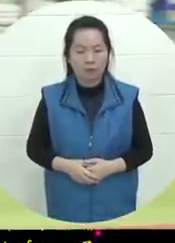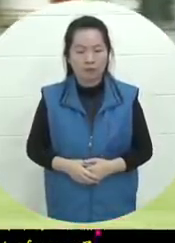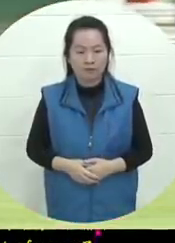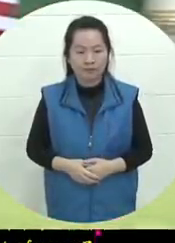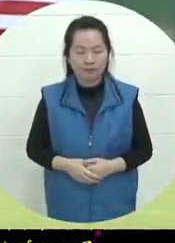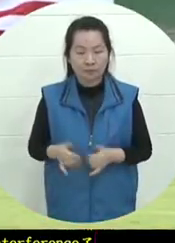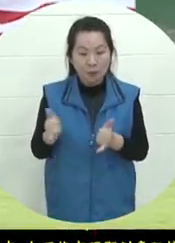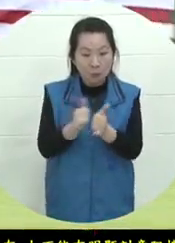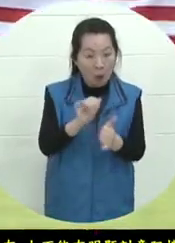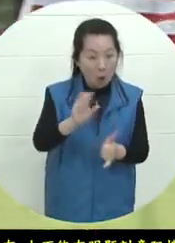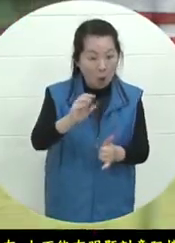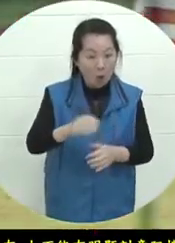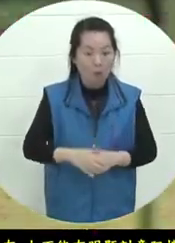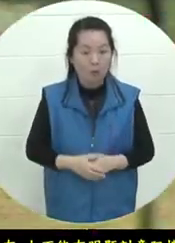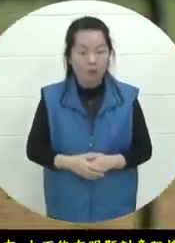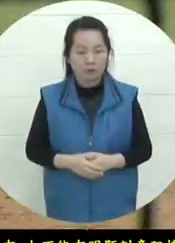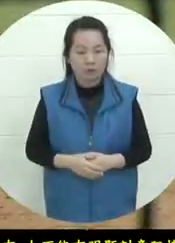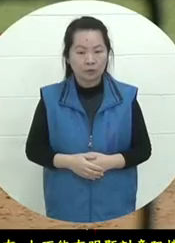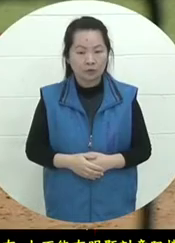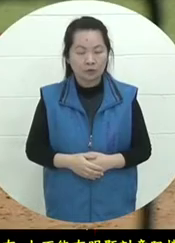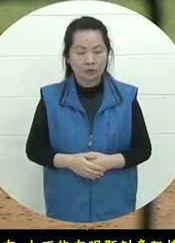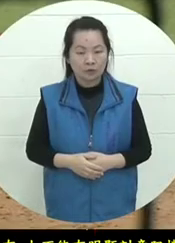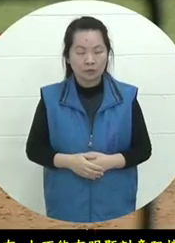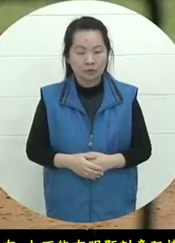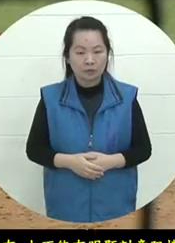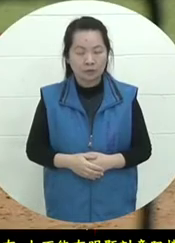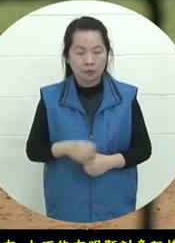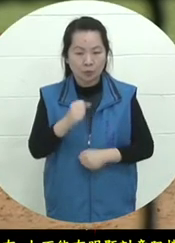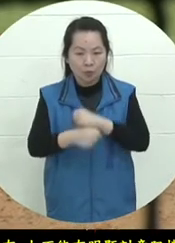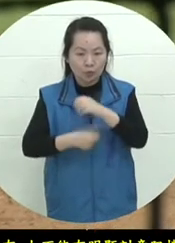there was a collision. We can use this pulsating lens to confirm again